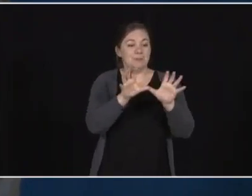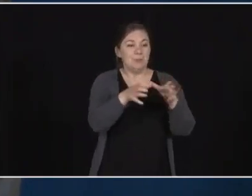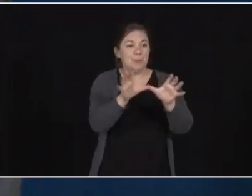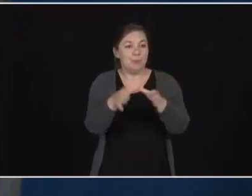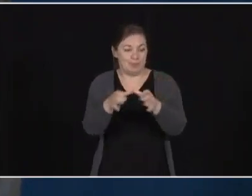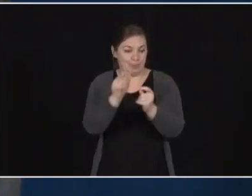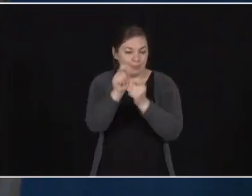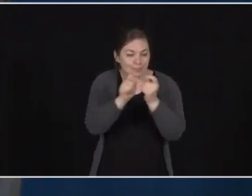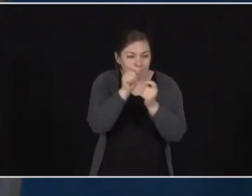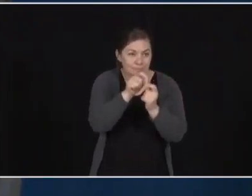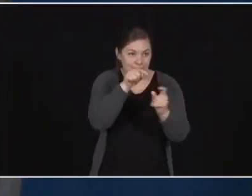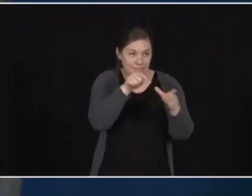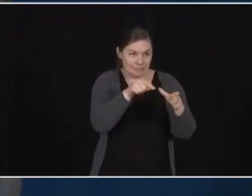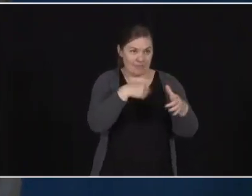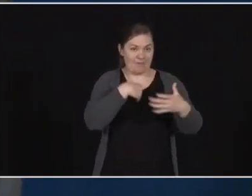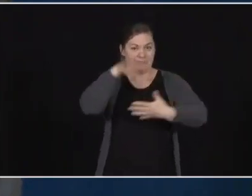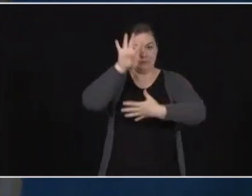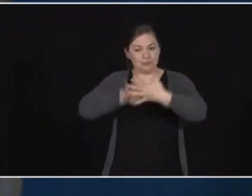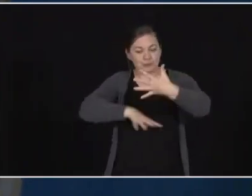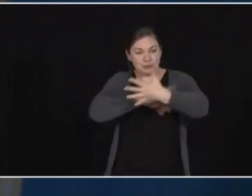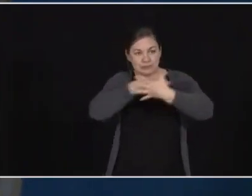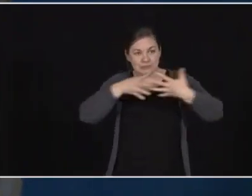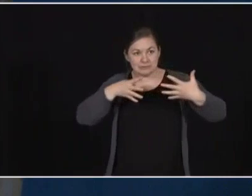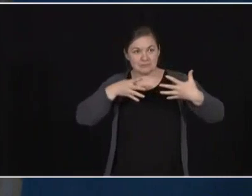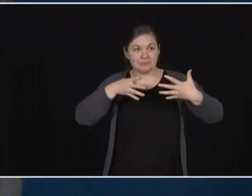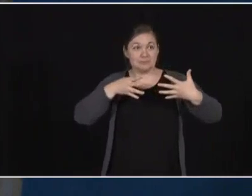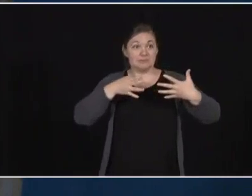and those are not with symptoms